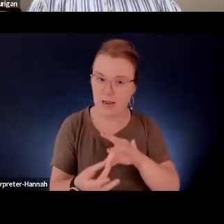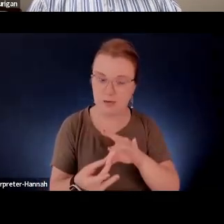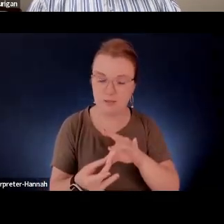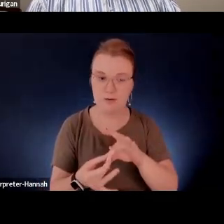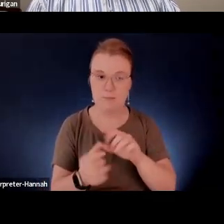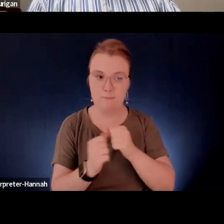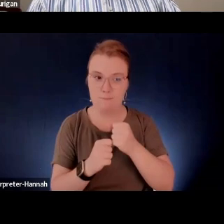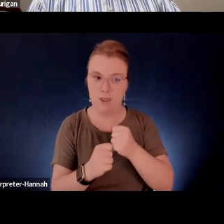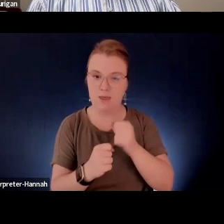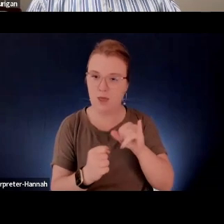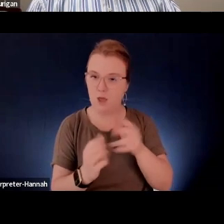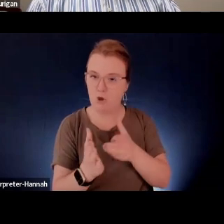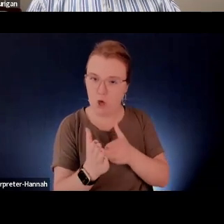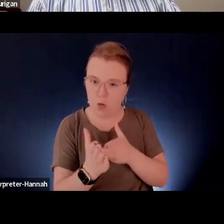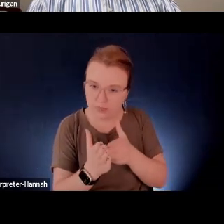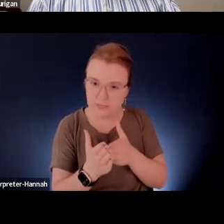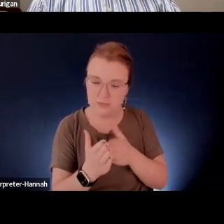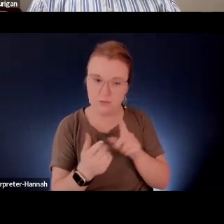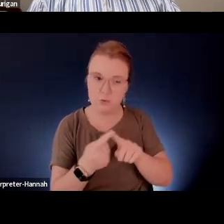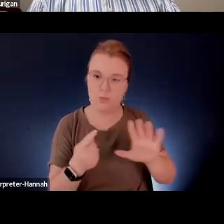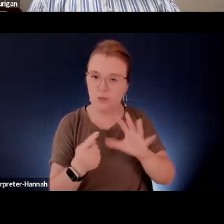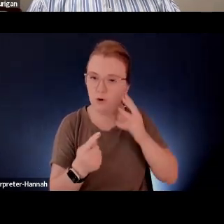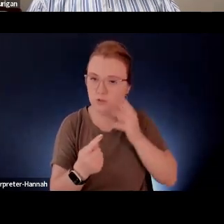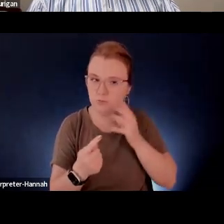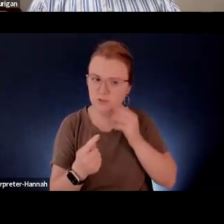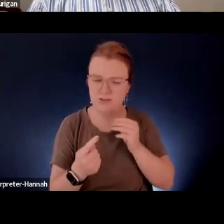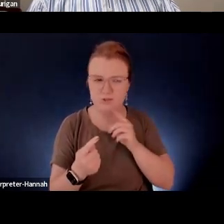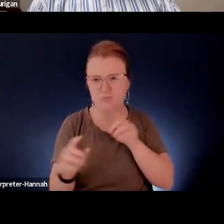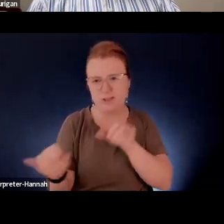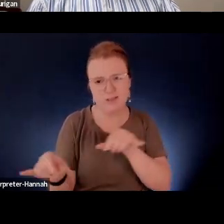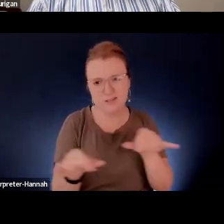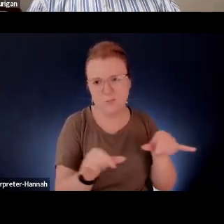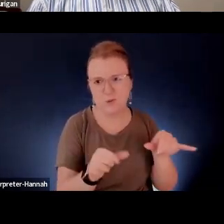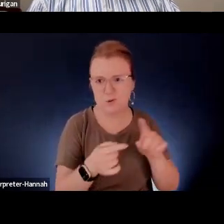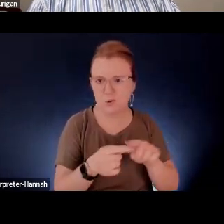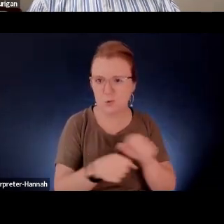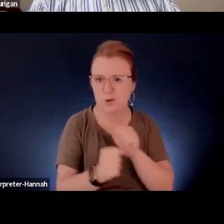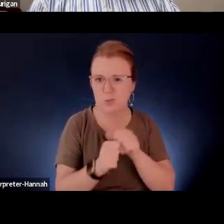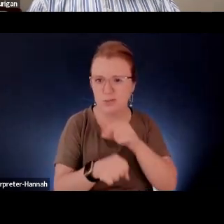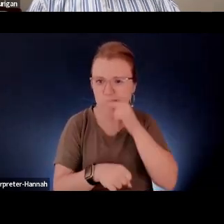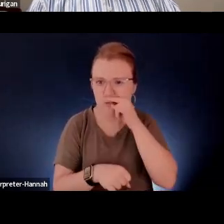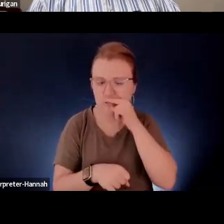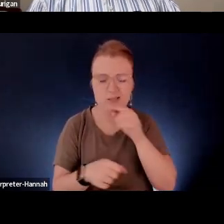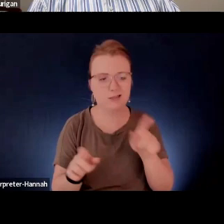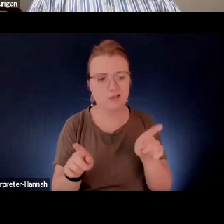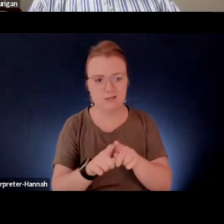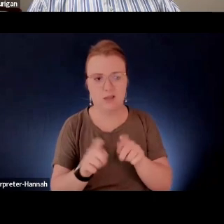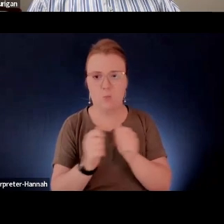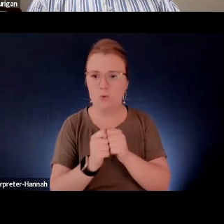It's very similar to working with kids. Same thing with representation. You think about, you know,